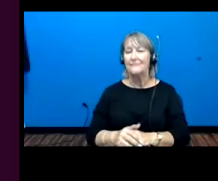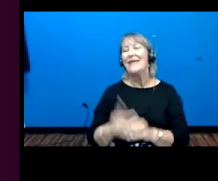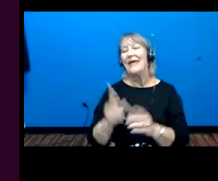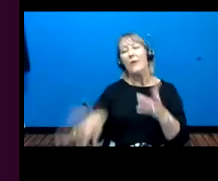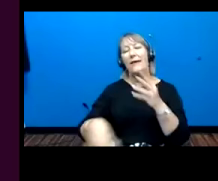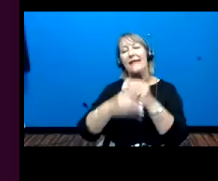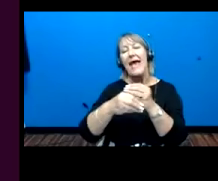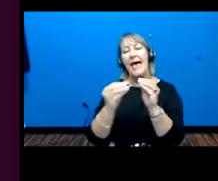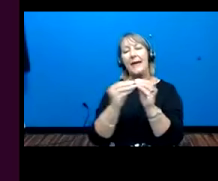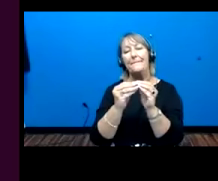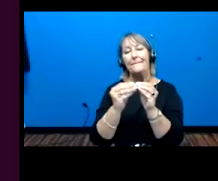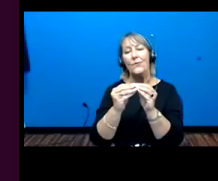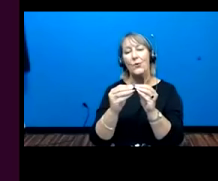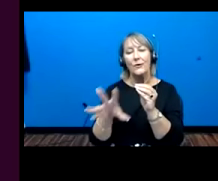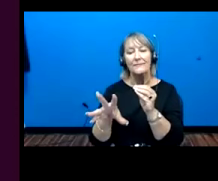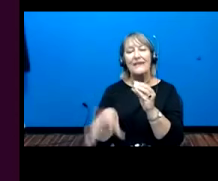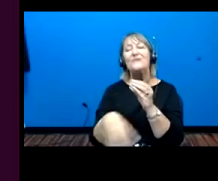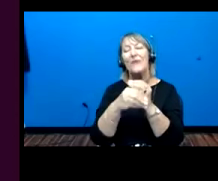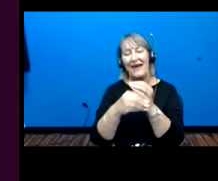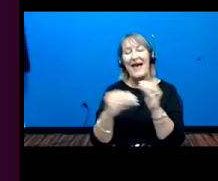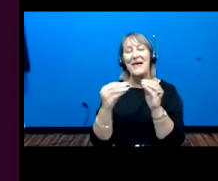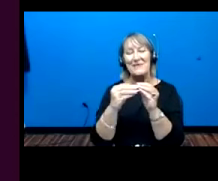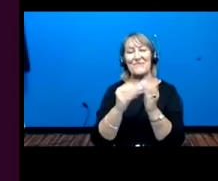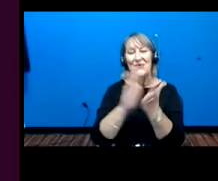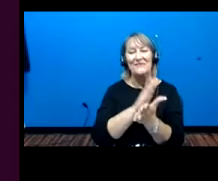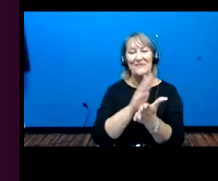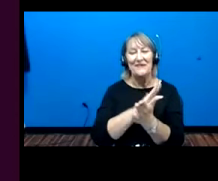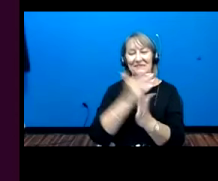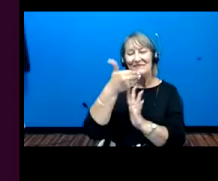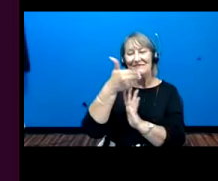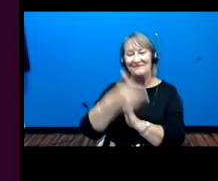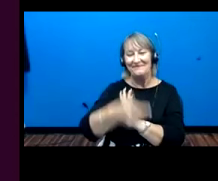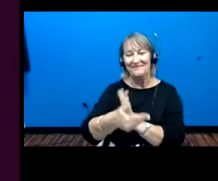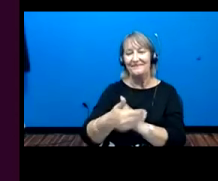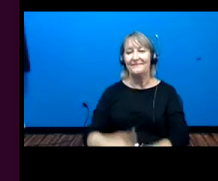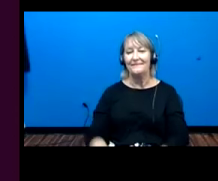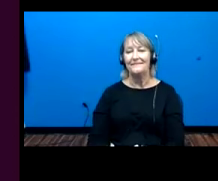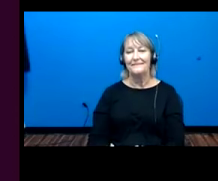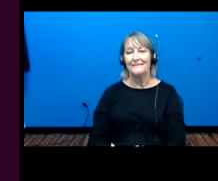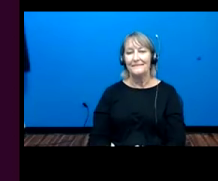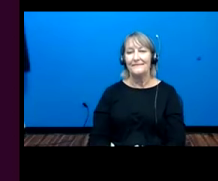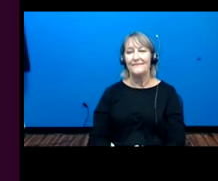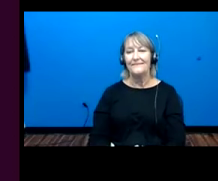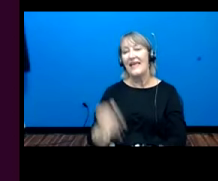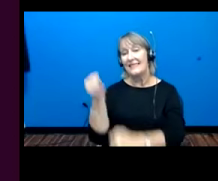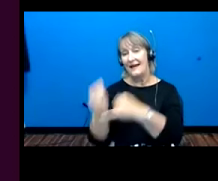as we're populating some of those accessible files. And then, of course, this last link here,